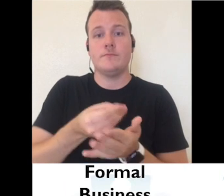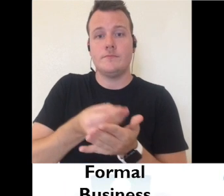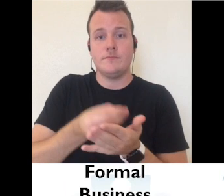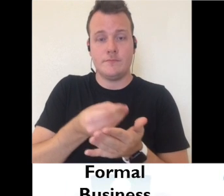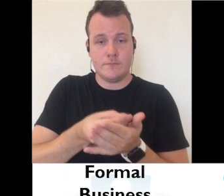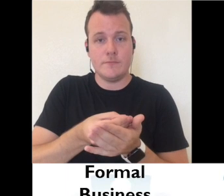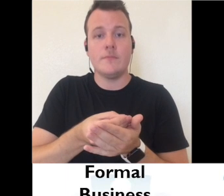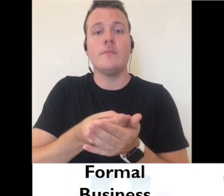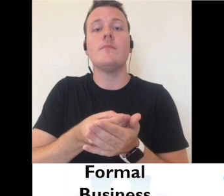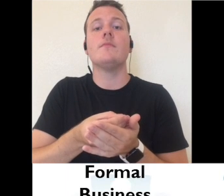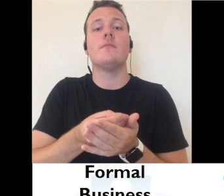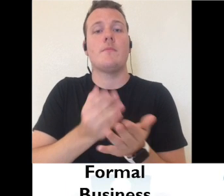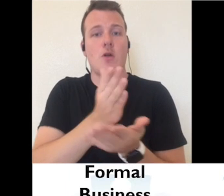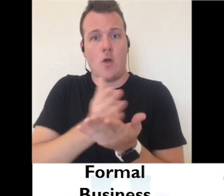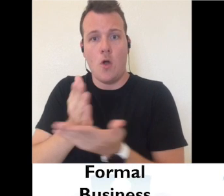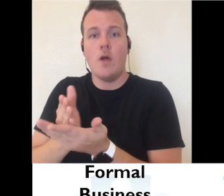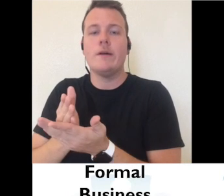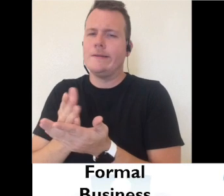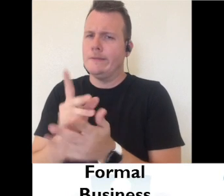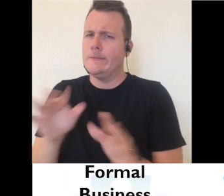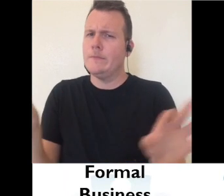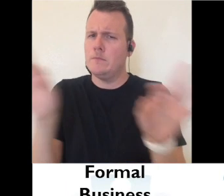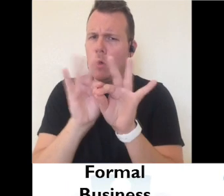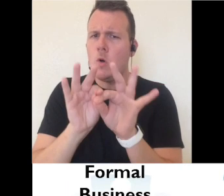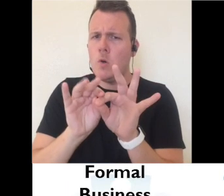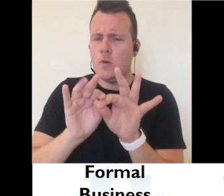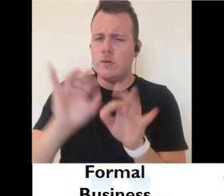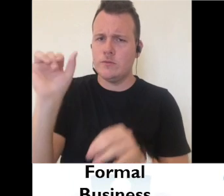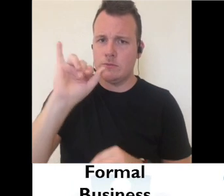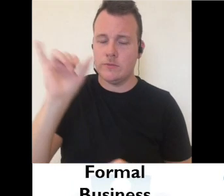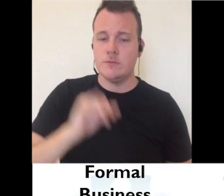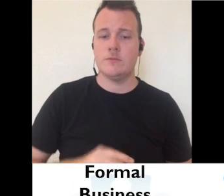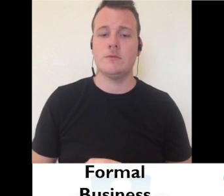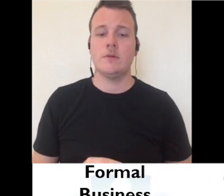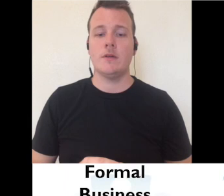that you need that you're going to put at the end of that to facilitate that